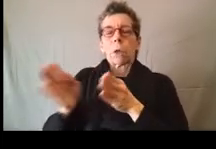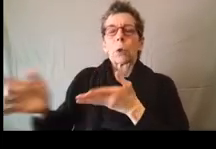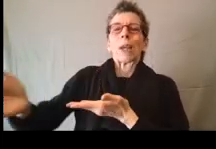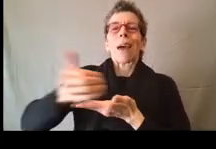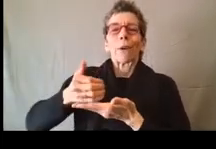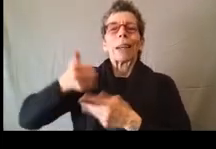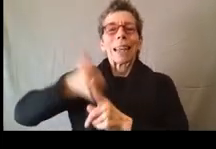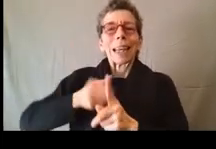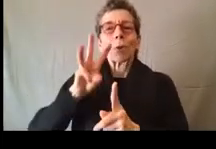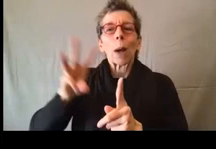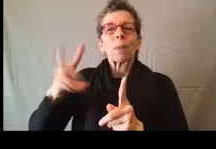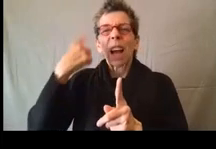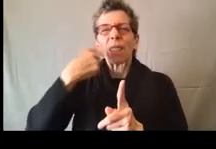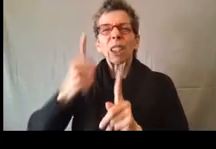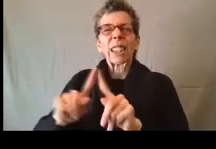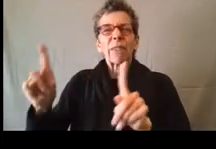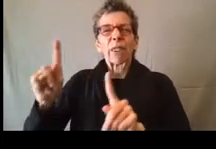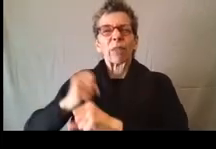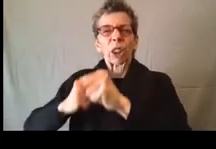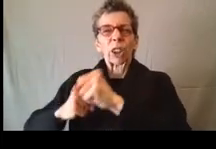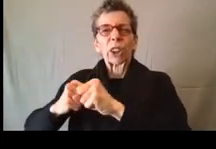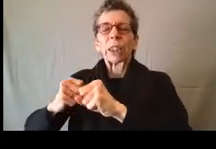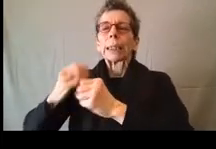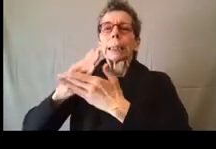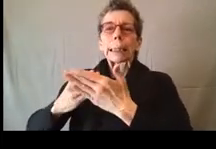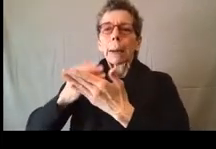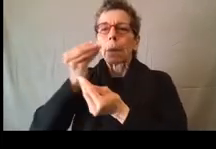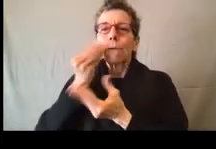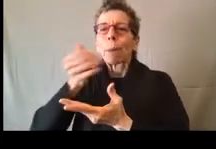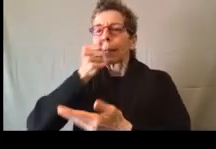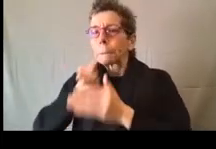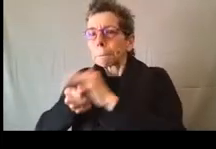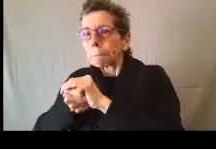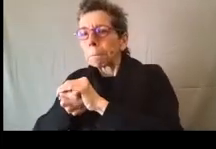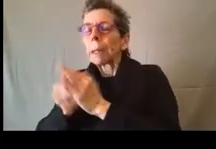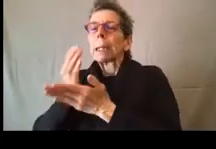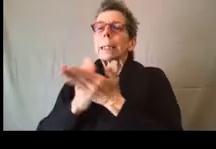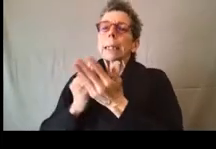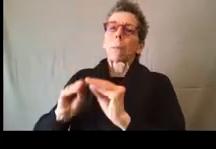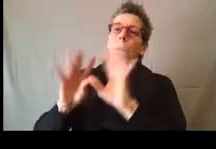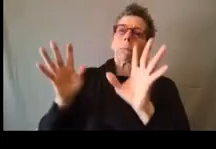structured differently. Some information may be fairly evident from the categories that